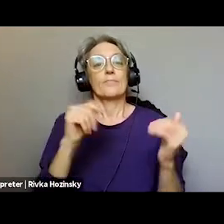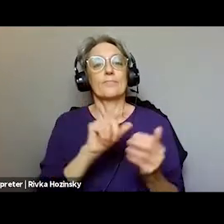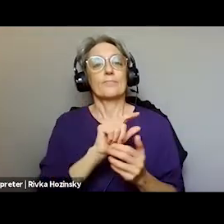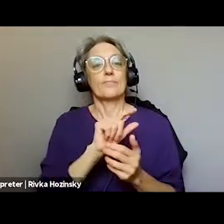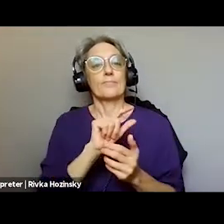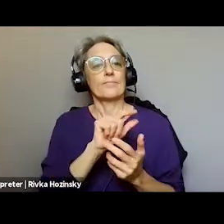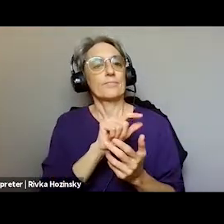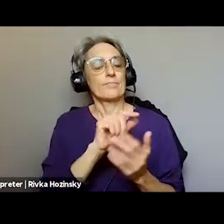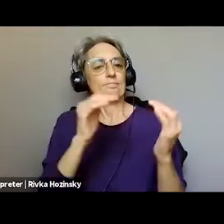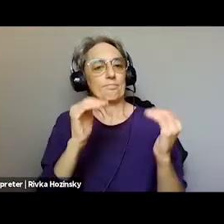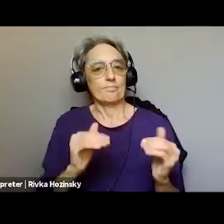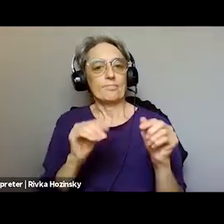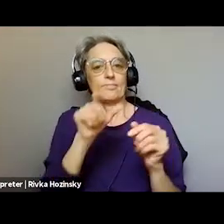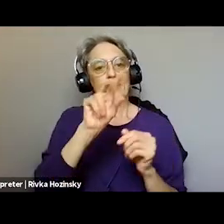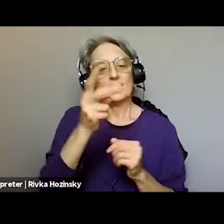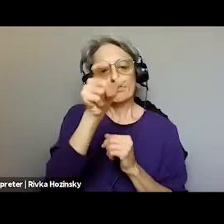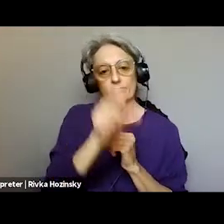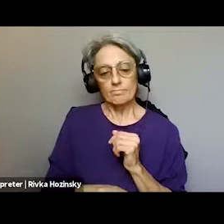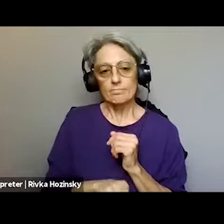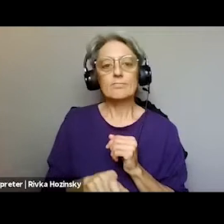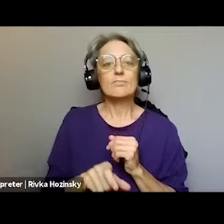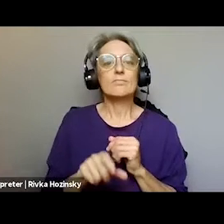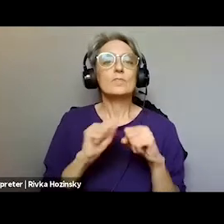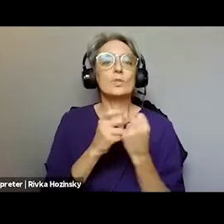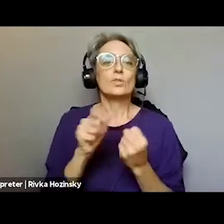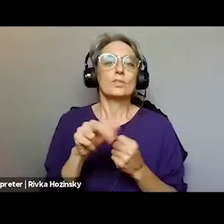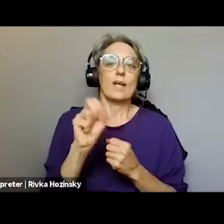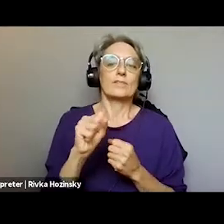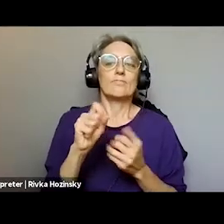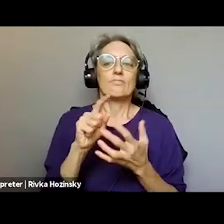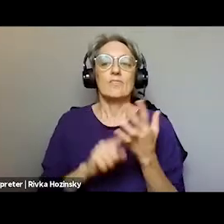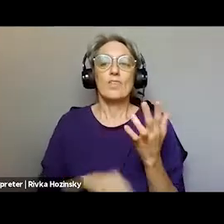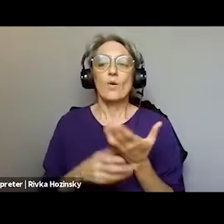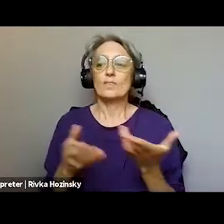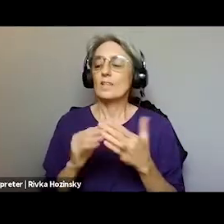those determinants of health can impart and impact someone's socioeconomic status reducing